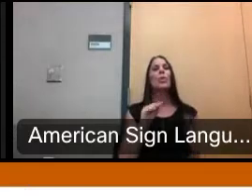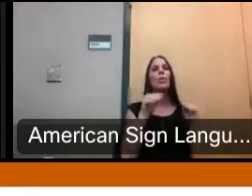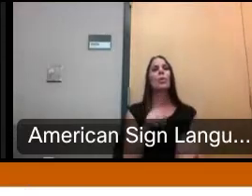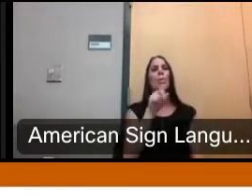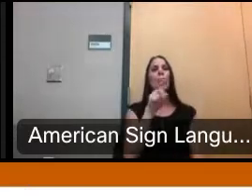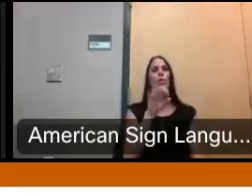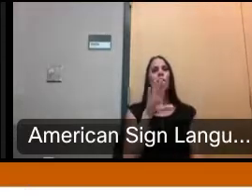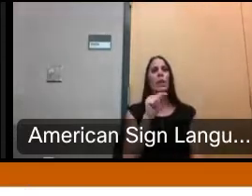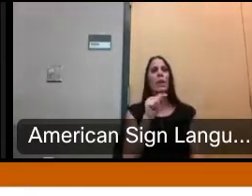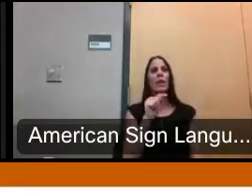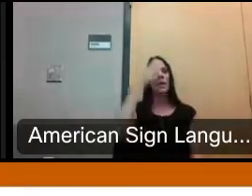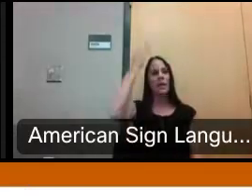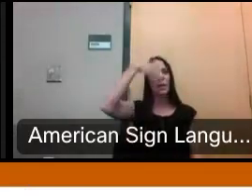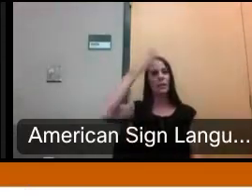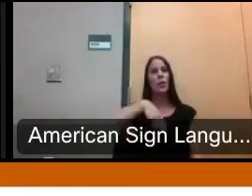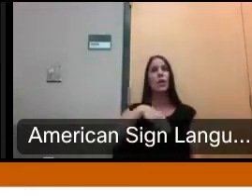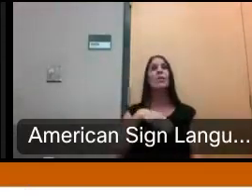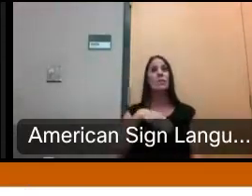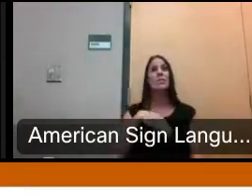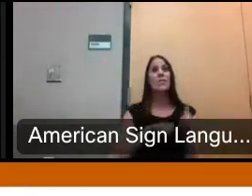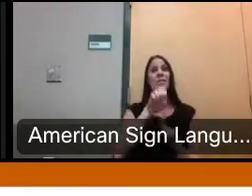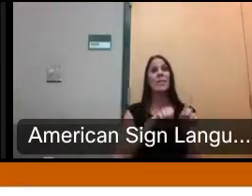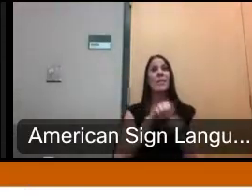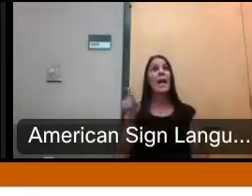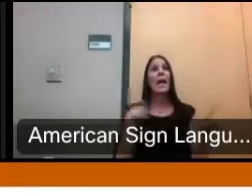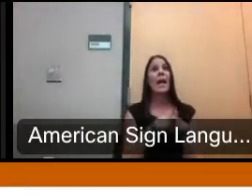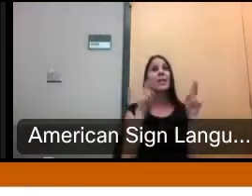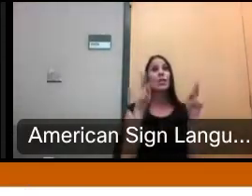Like, as humans, once you push the button, you'll stand there until you die and so it's